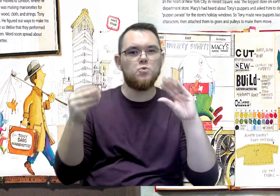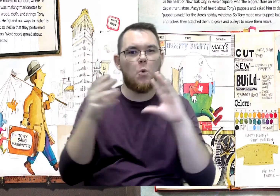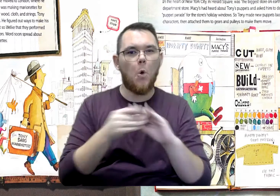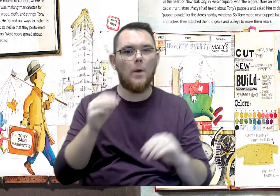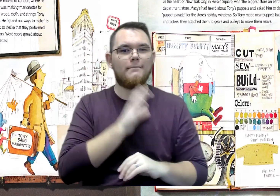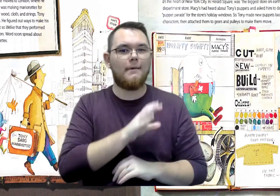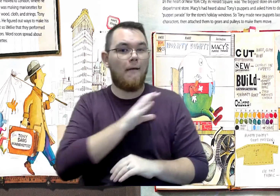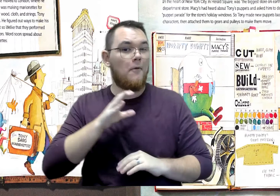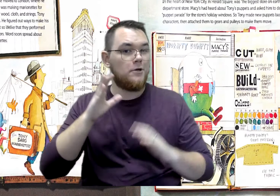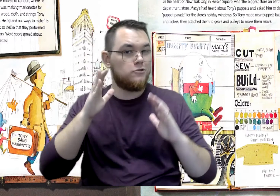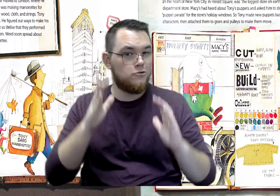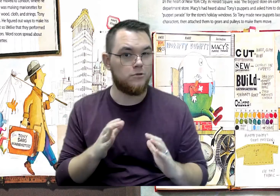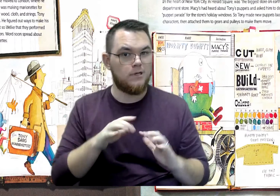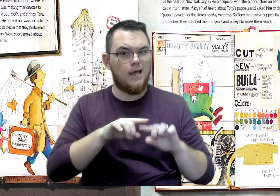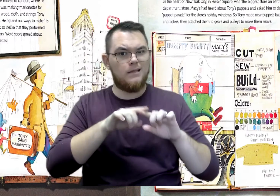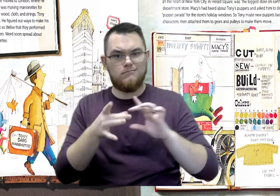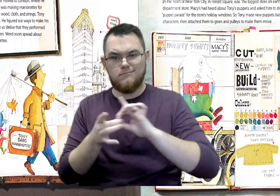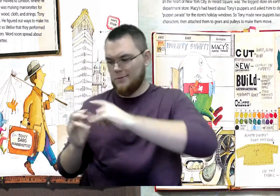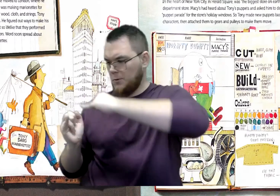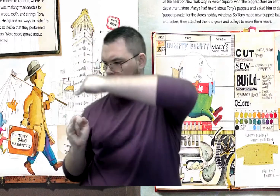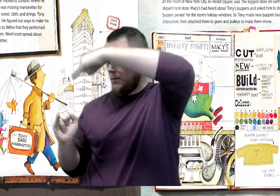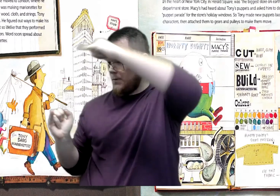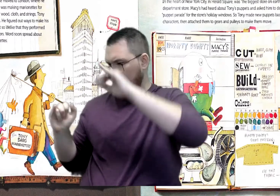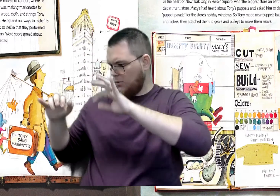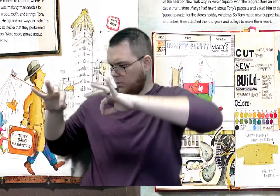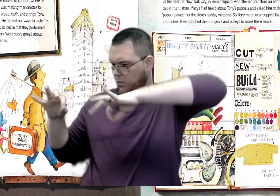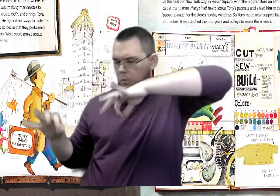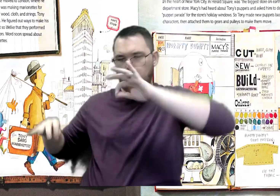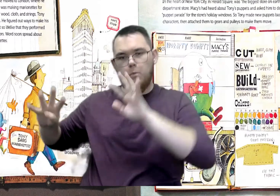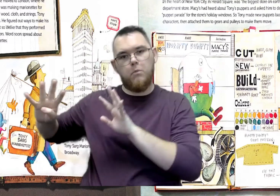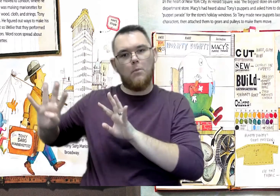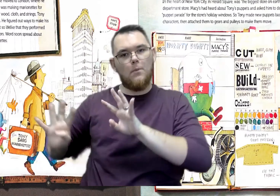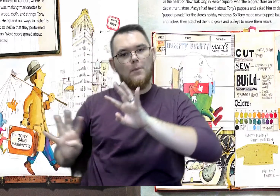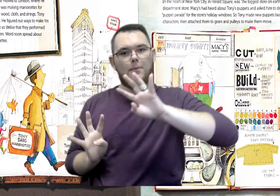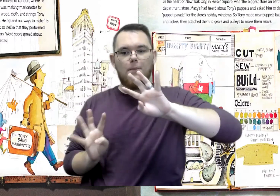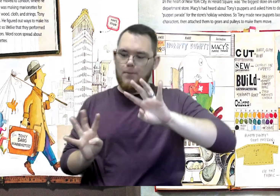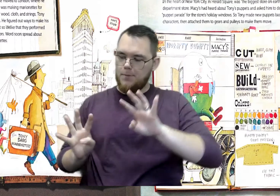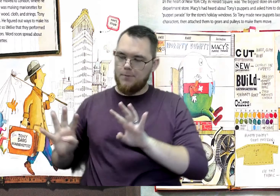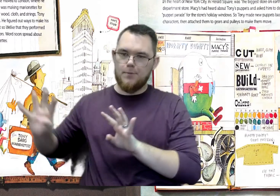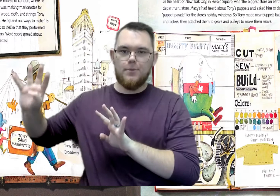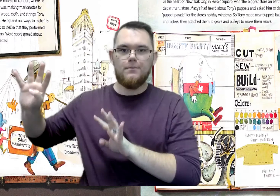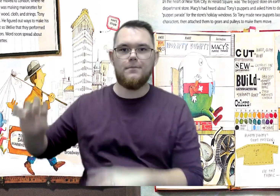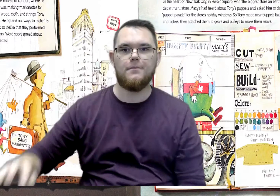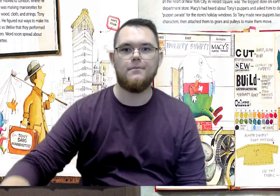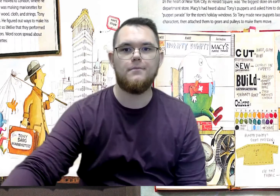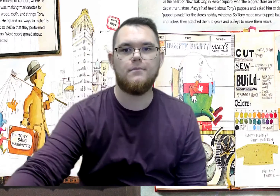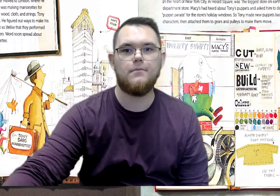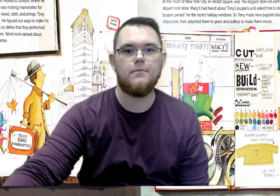pulleys to make them move.